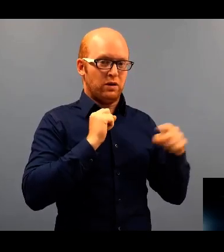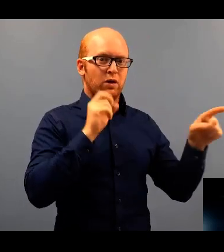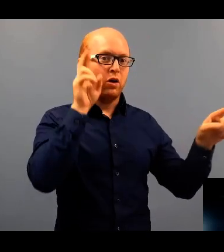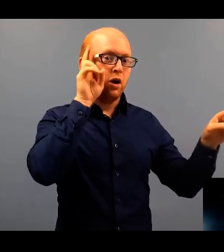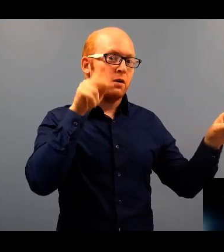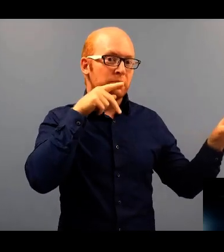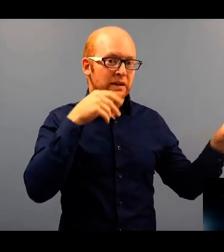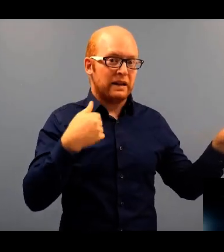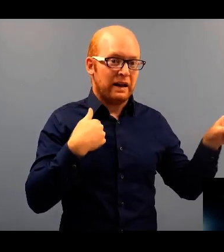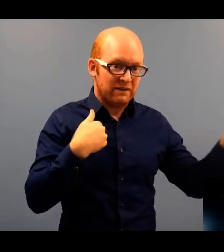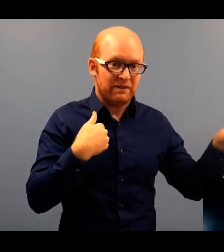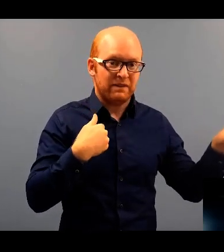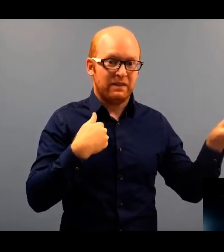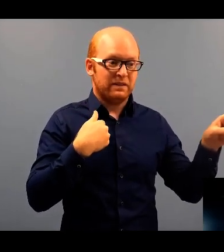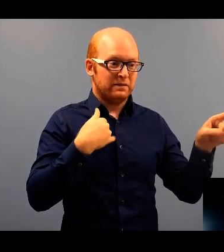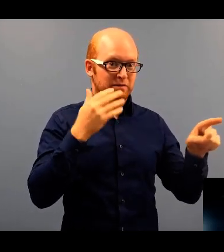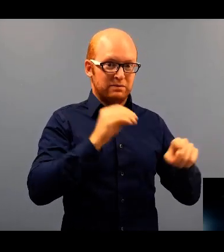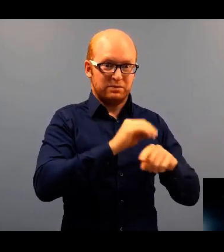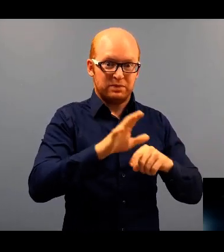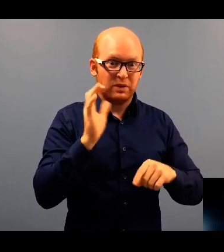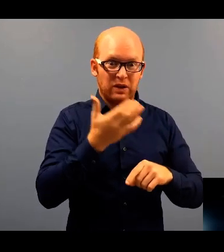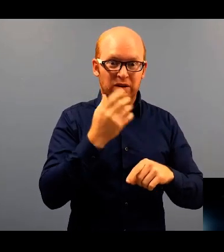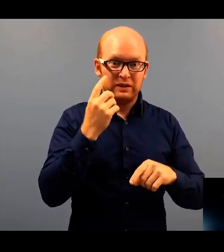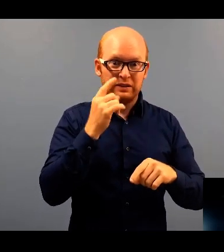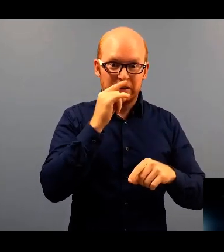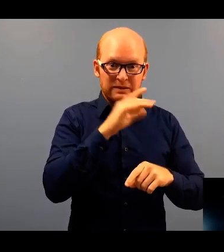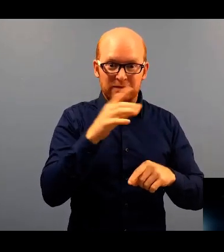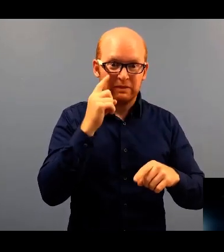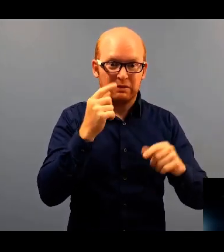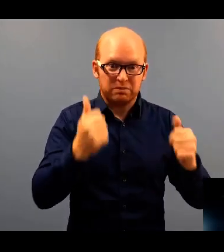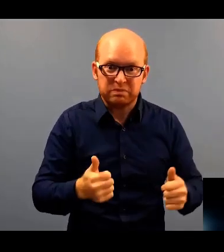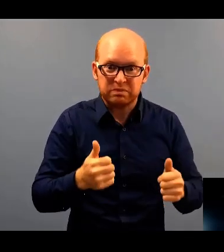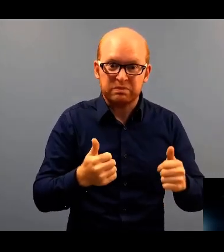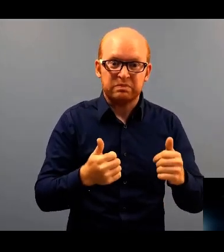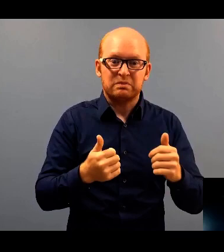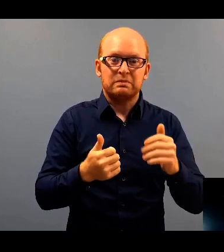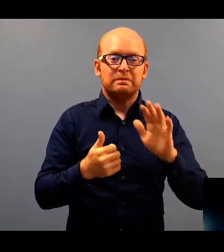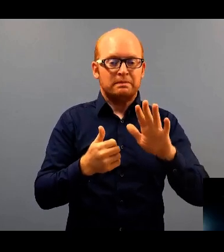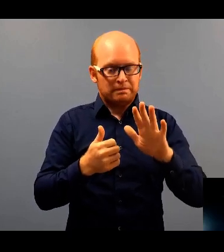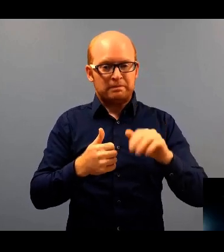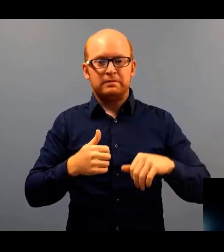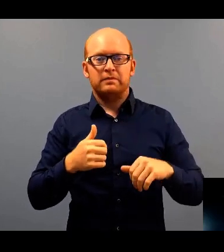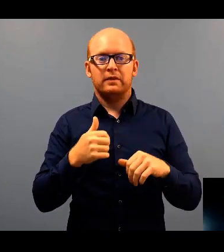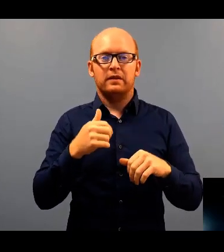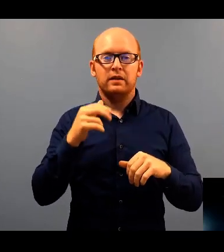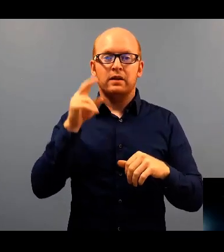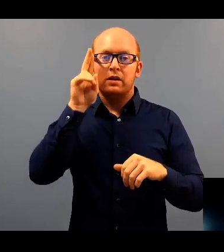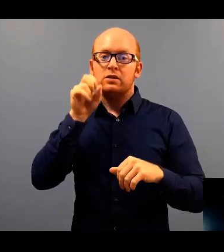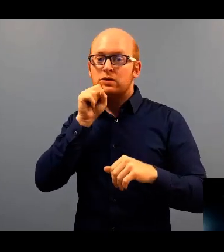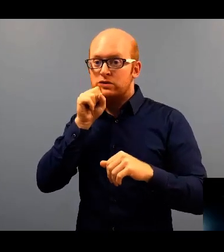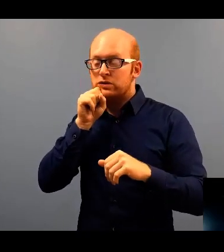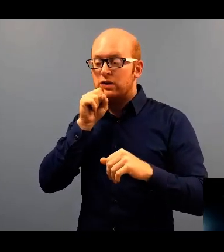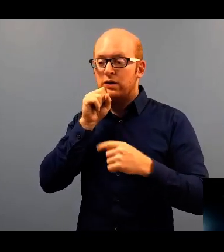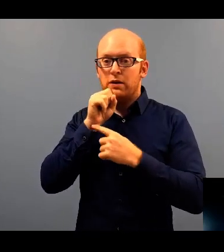or someone with RP? Will all of our kids be affected? In order for someone to be affected with Usher syndrome,